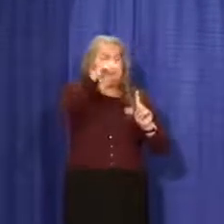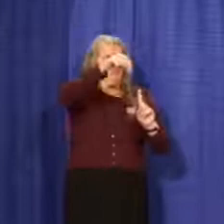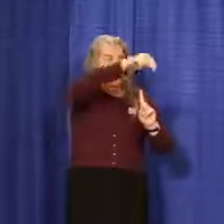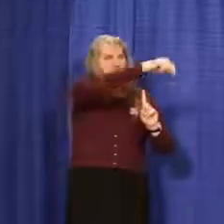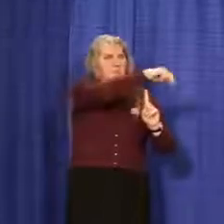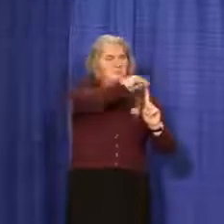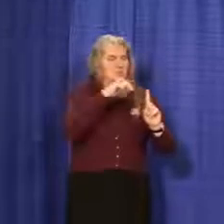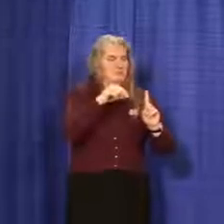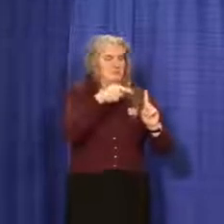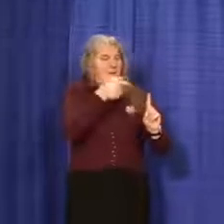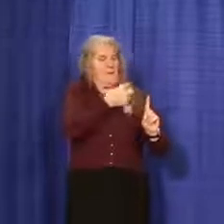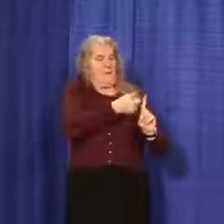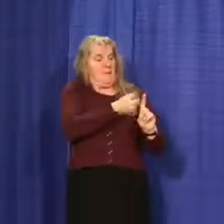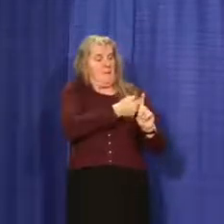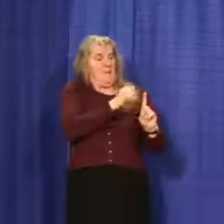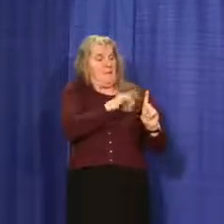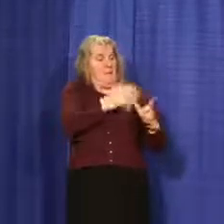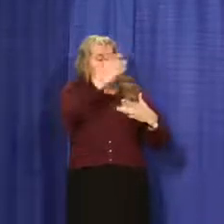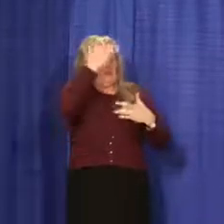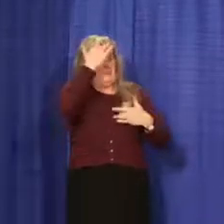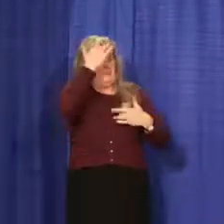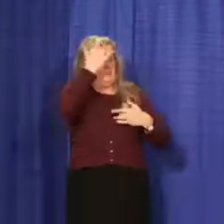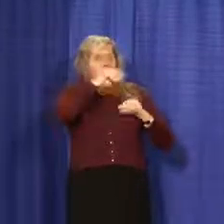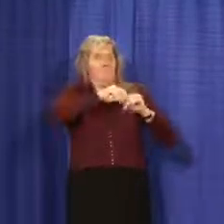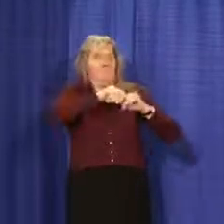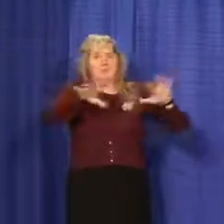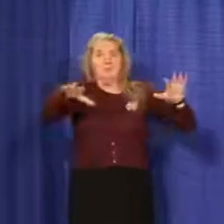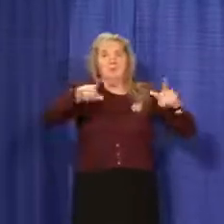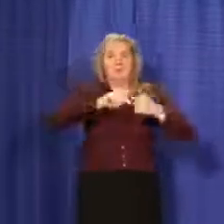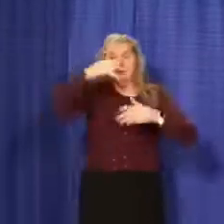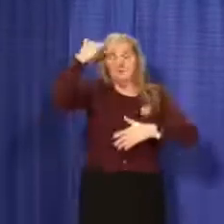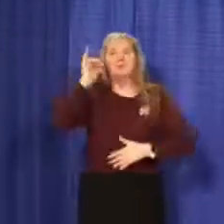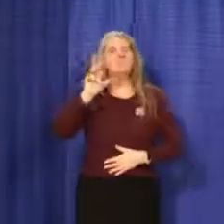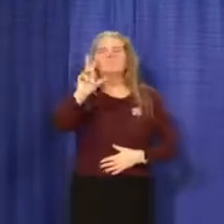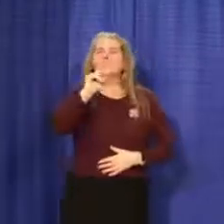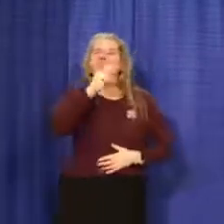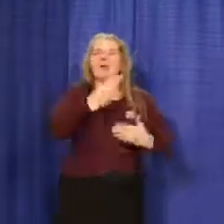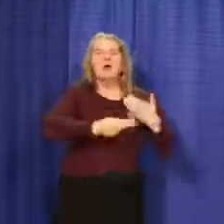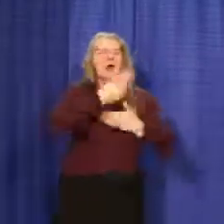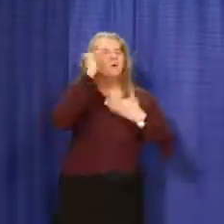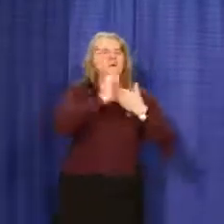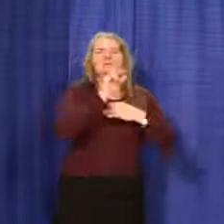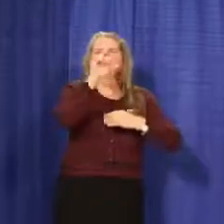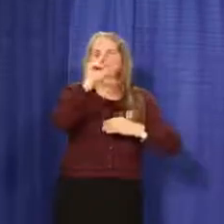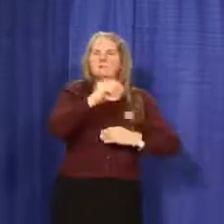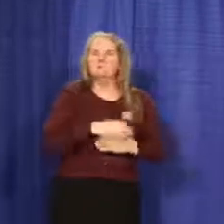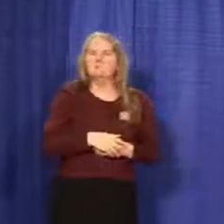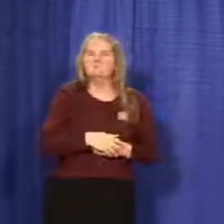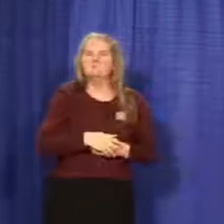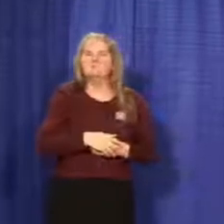follow-up, but their illness does not pose a threat to the public. So while the numbers of cases